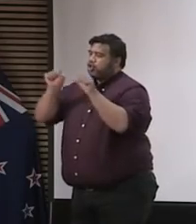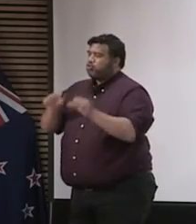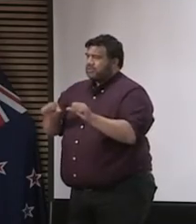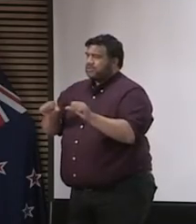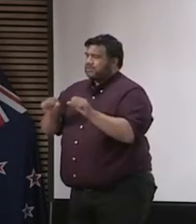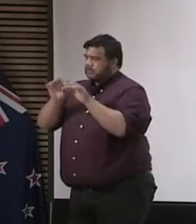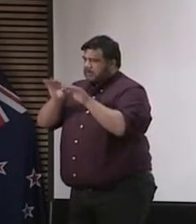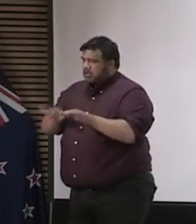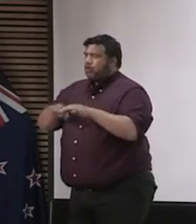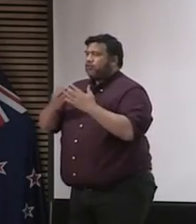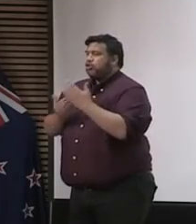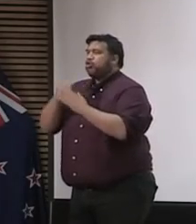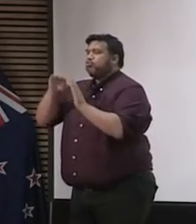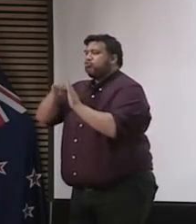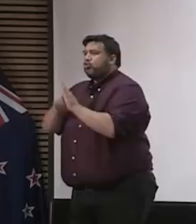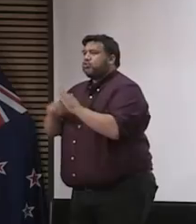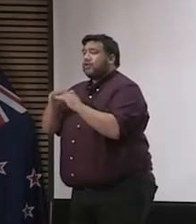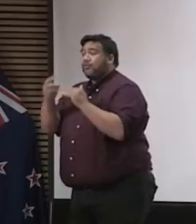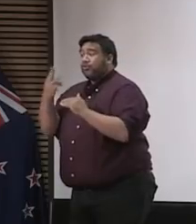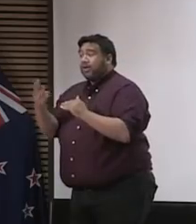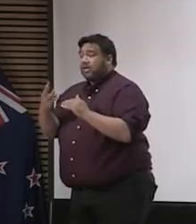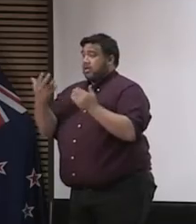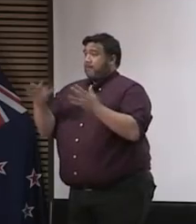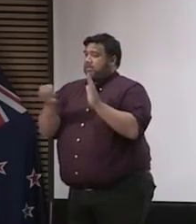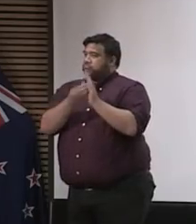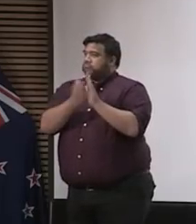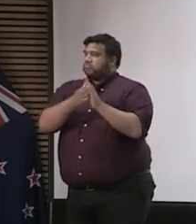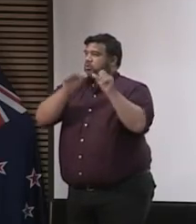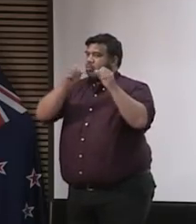There is one change I would like to talk about which will assist businesses.